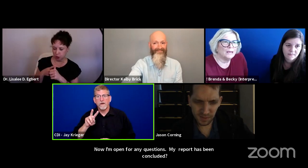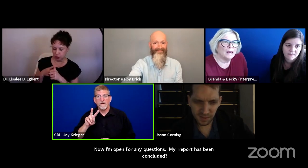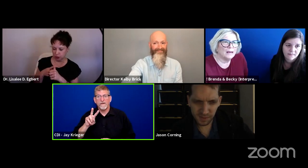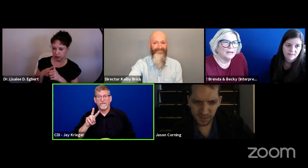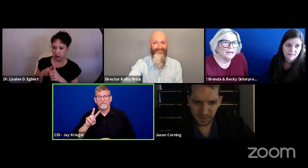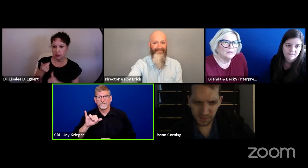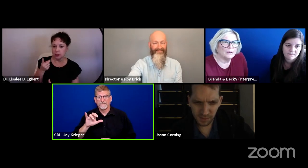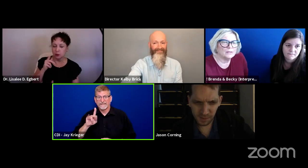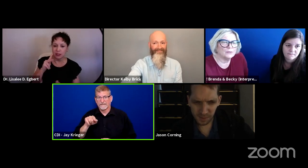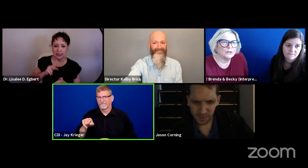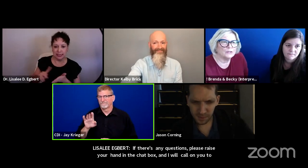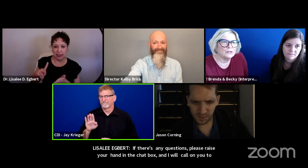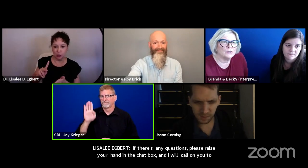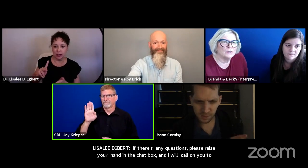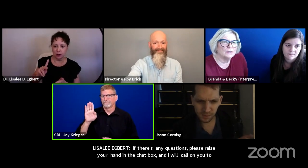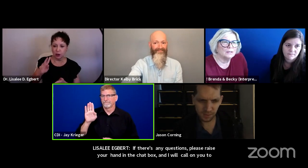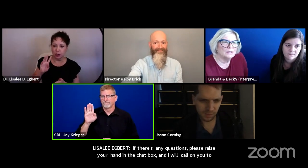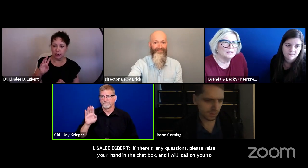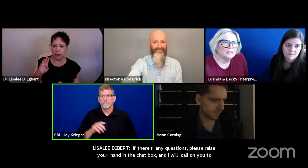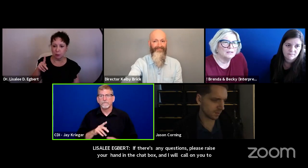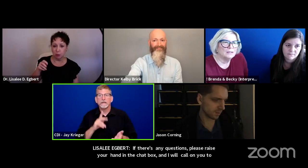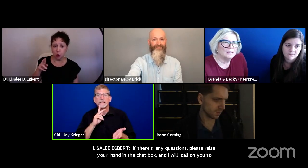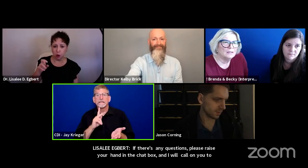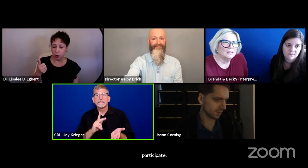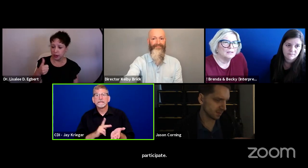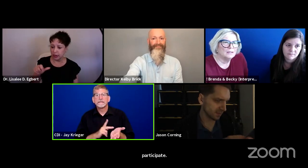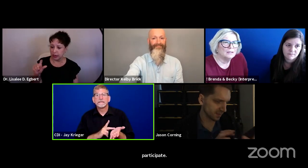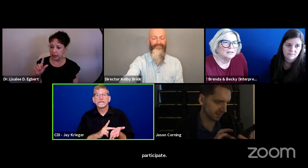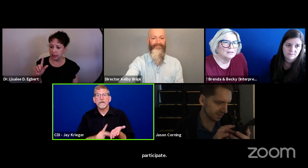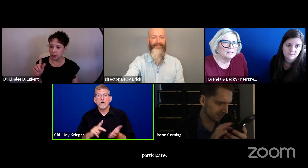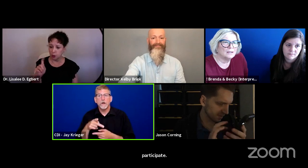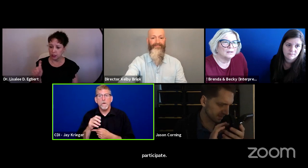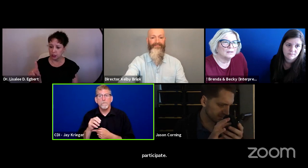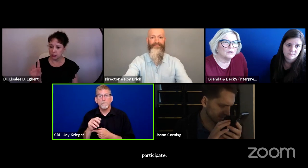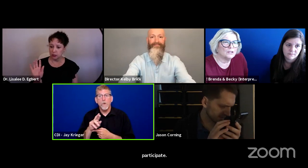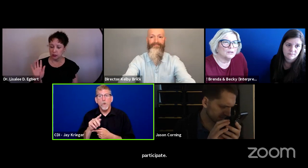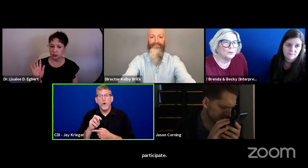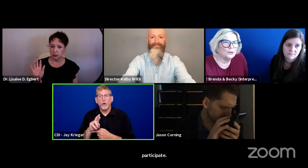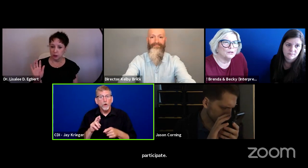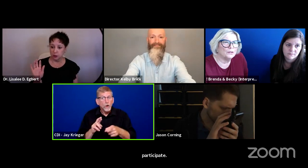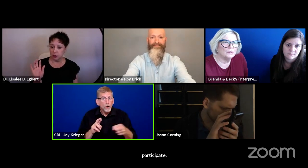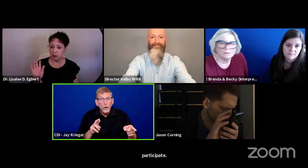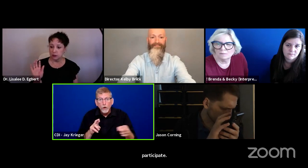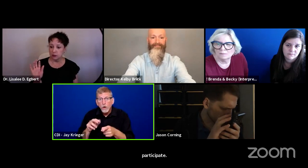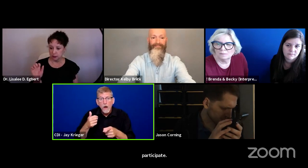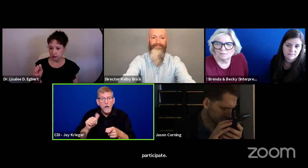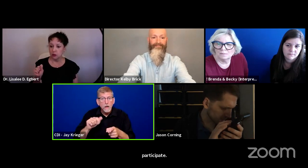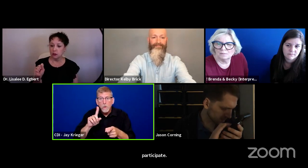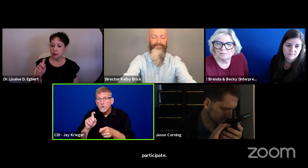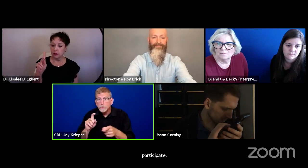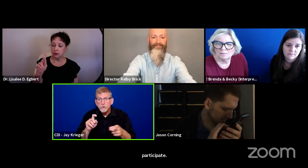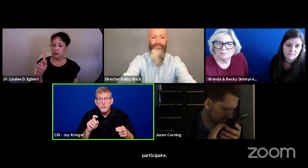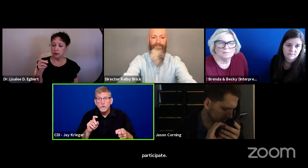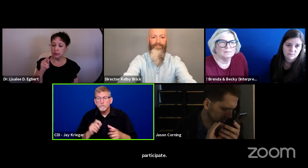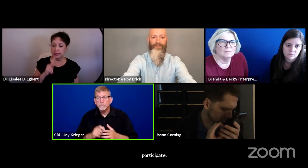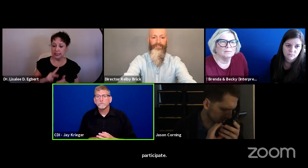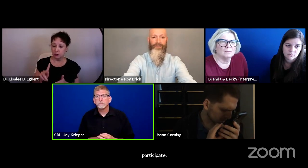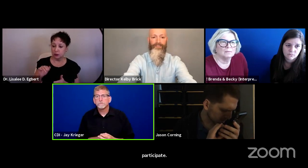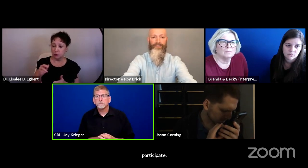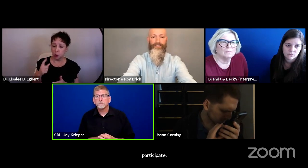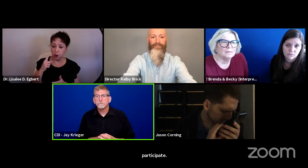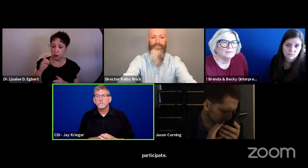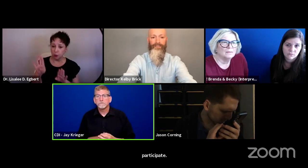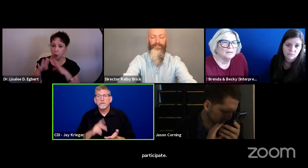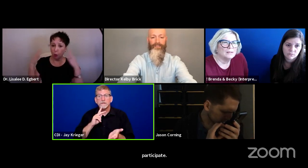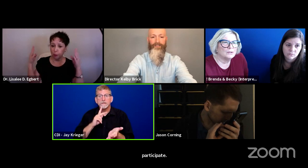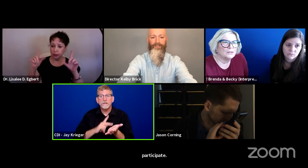Vikki had her hand raised first.